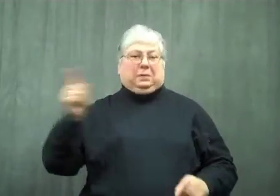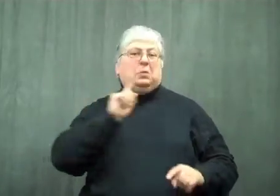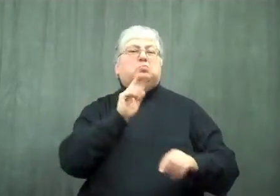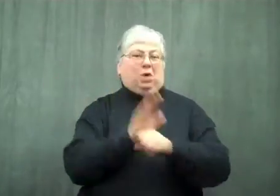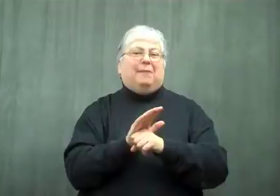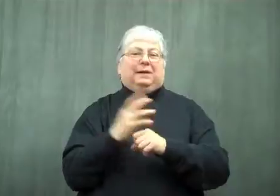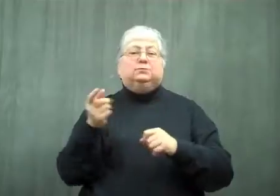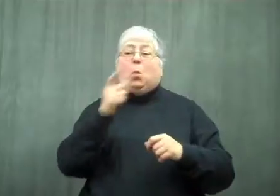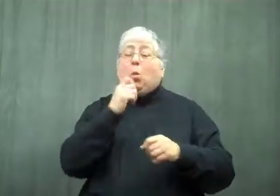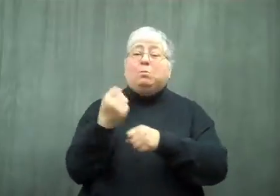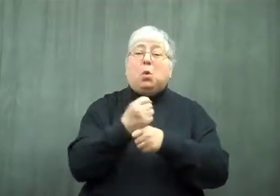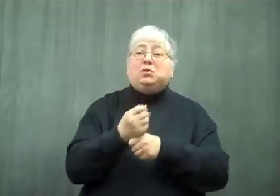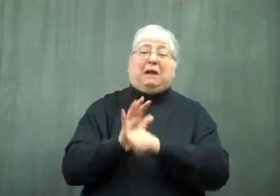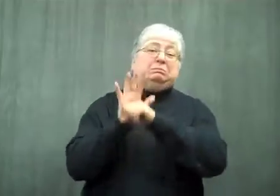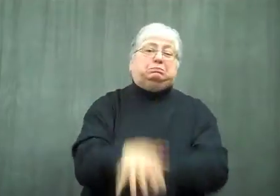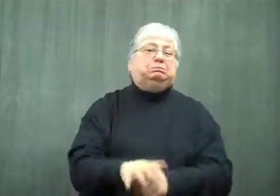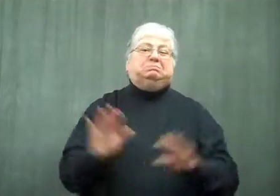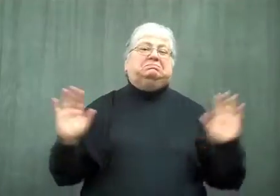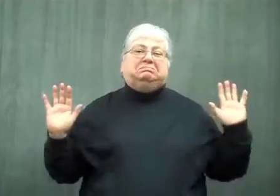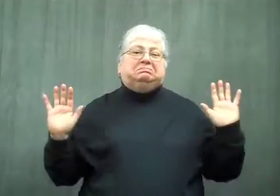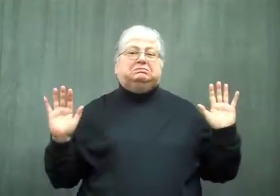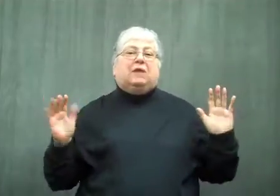promised not to crack down on the protesters.